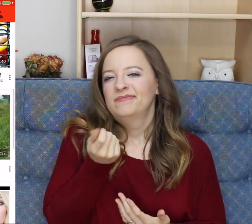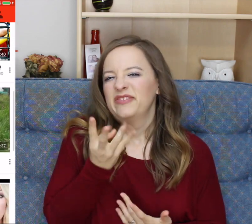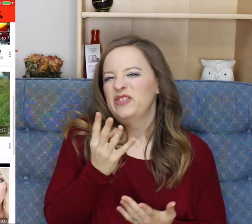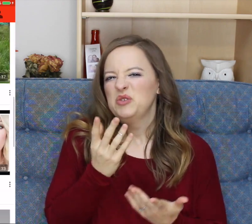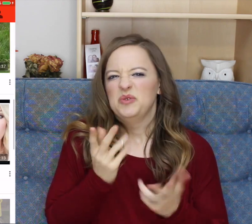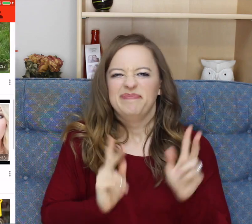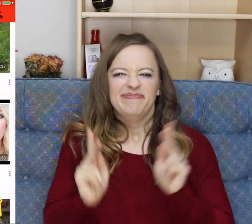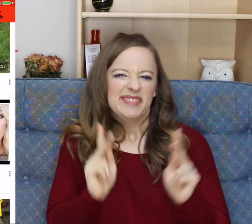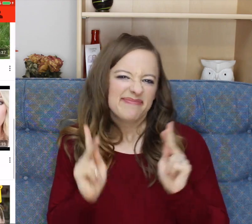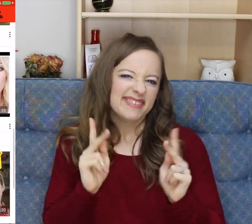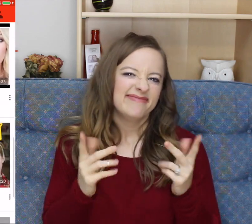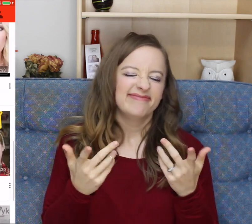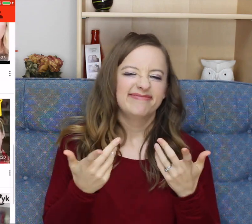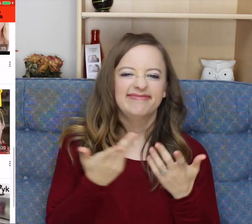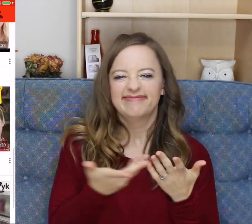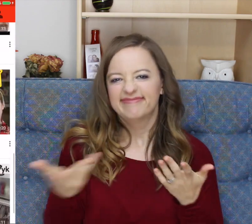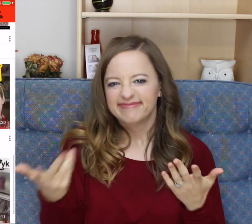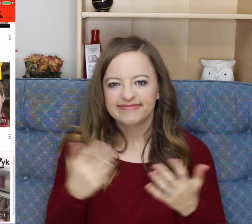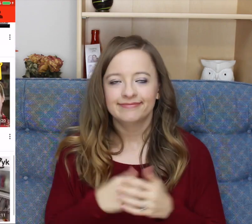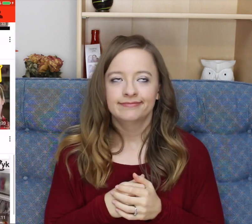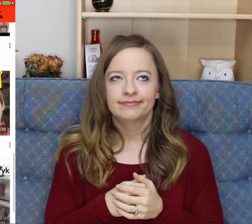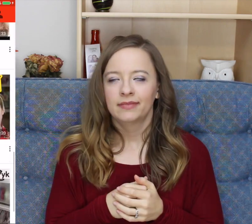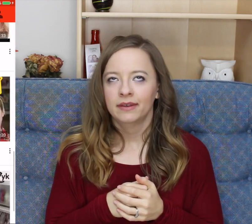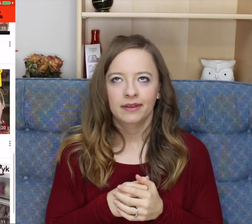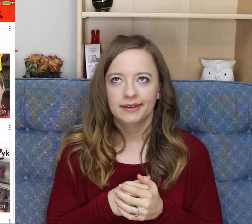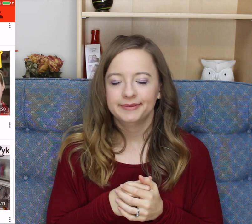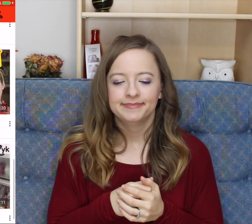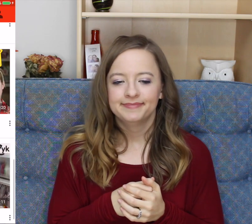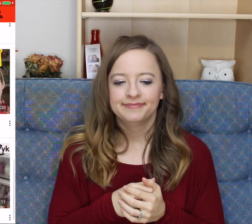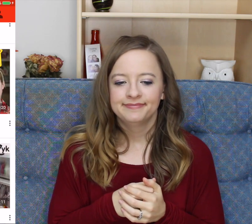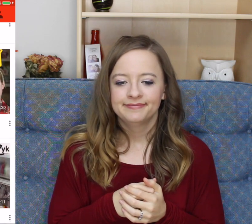just a few people, things.....